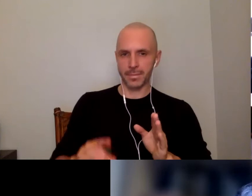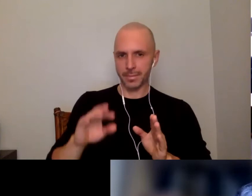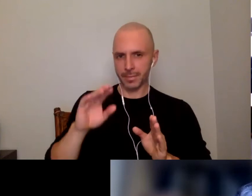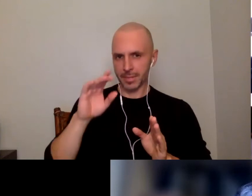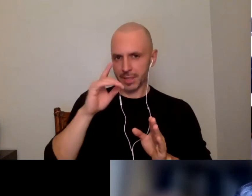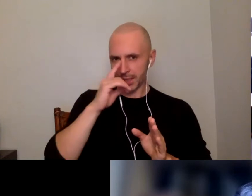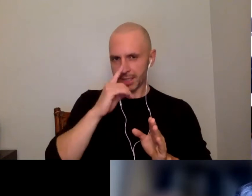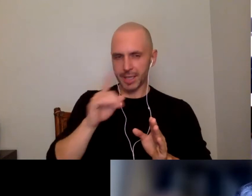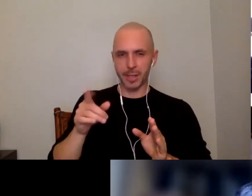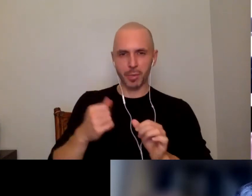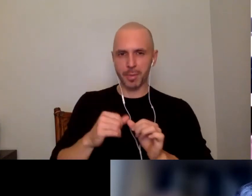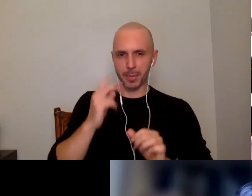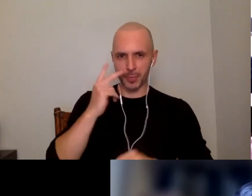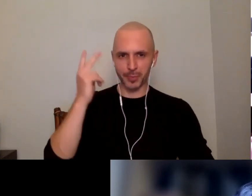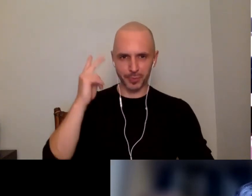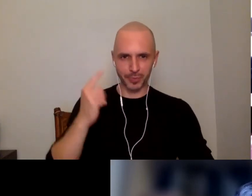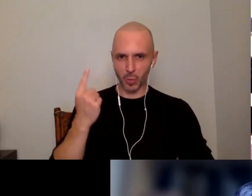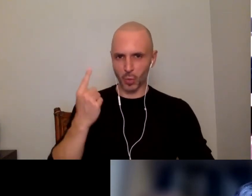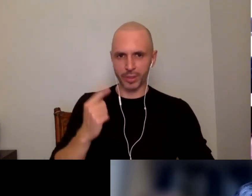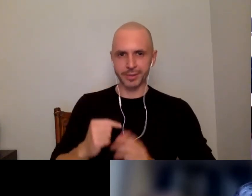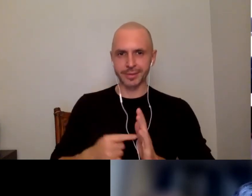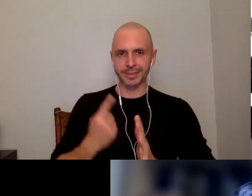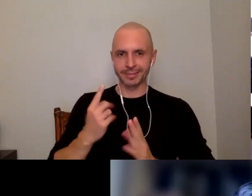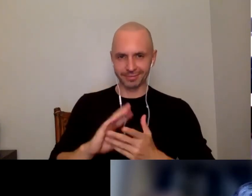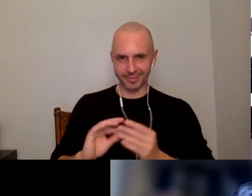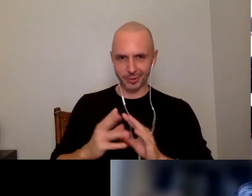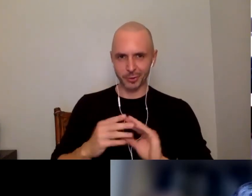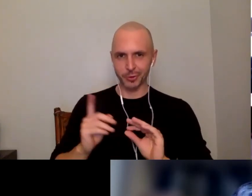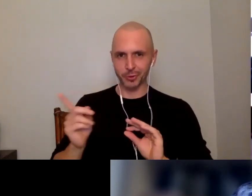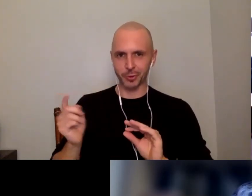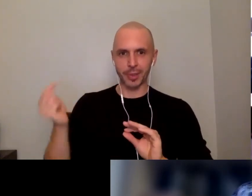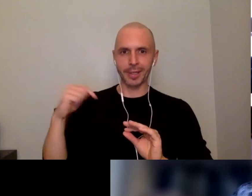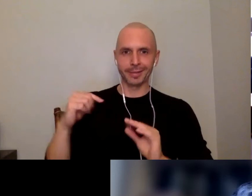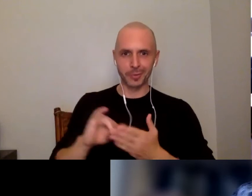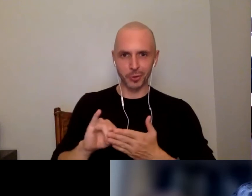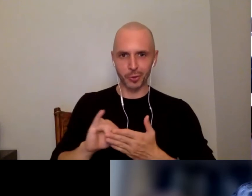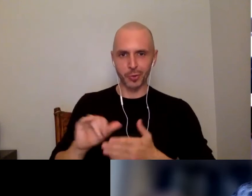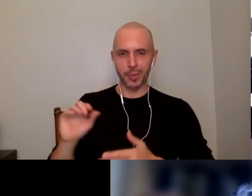at my work and she said to me you're not at all like i was expecting you to be